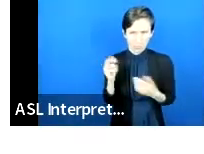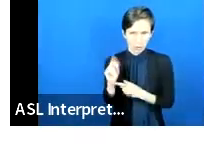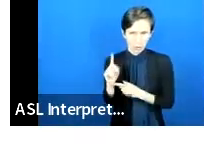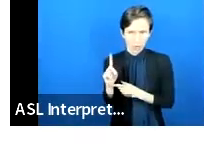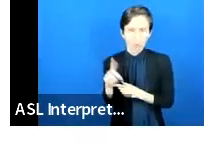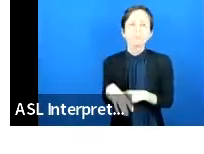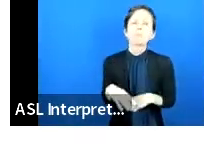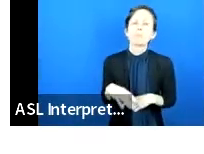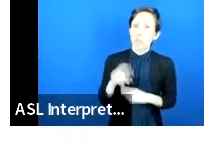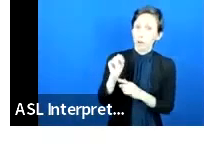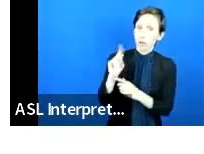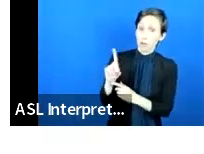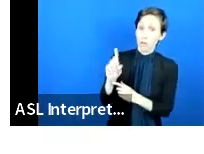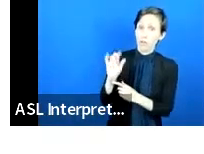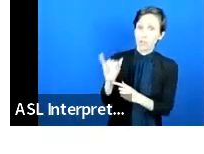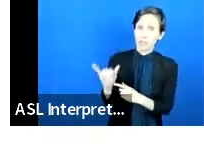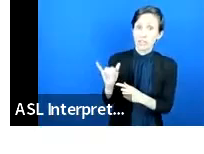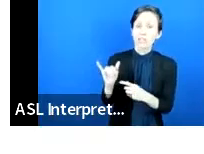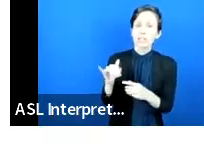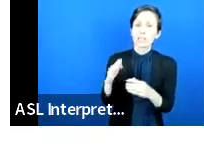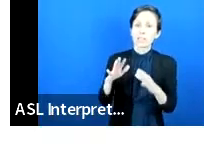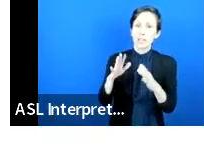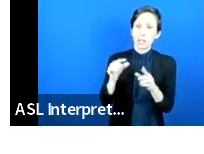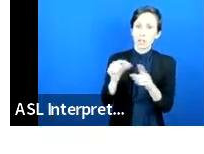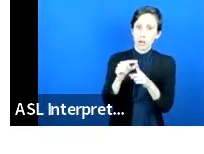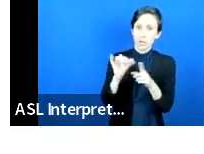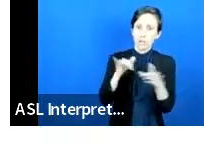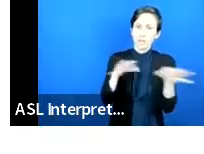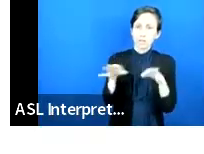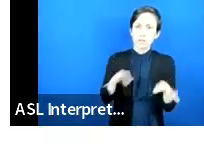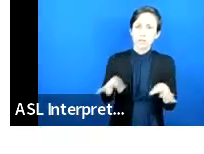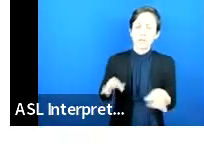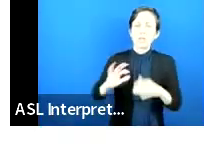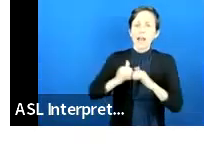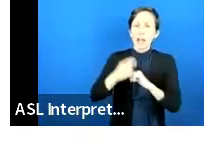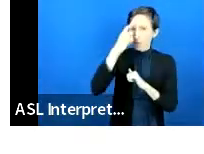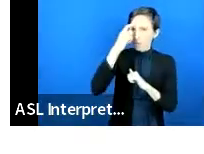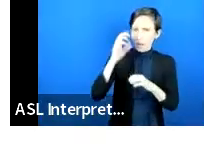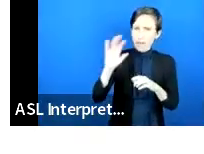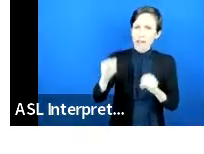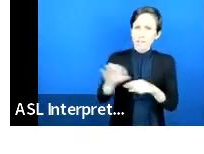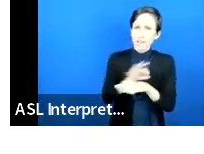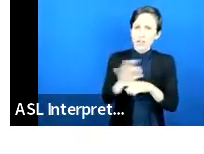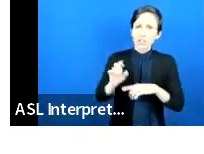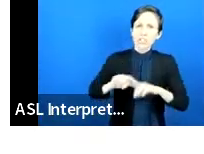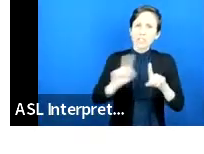And neurodiversity is an umbrella term that describes how the brain functions differently from individual,